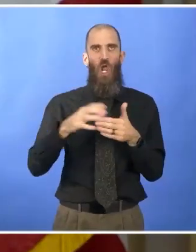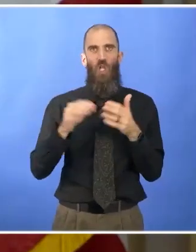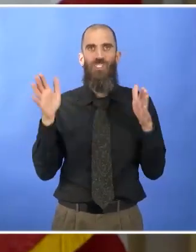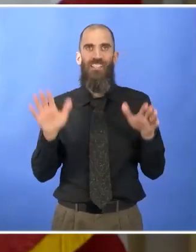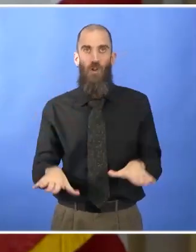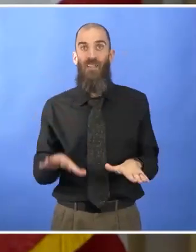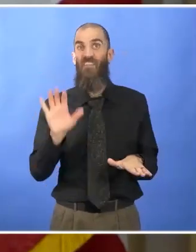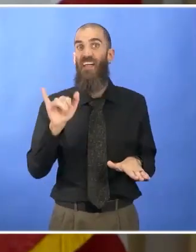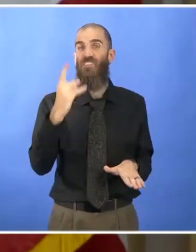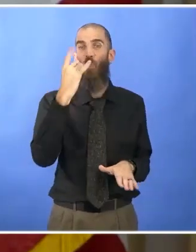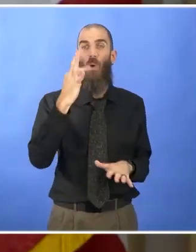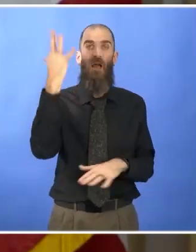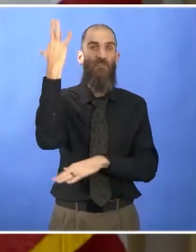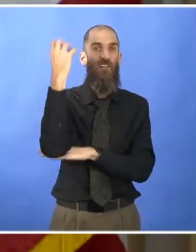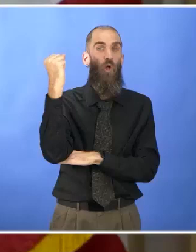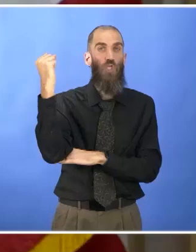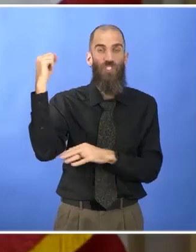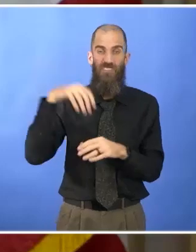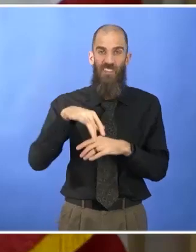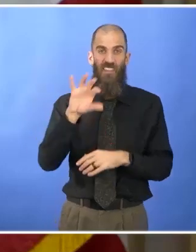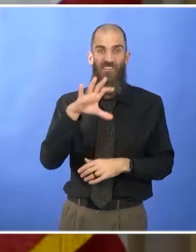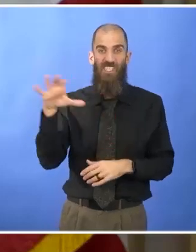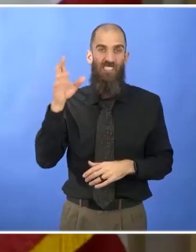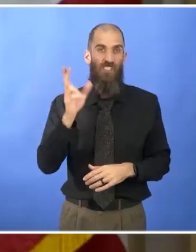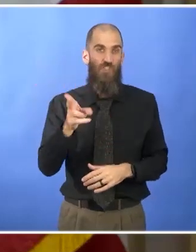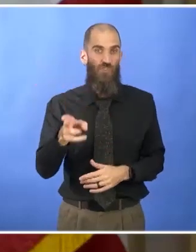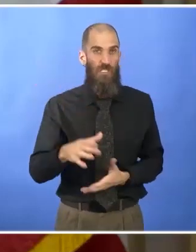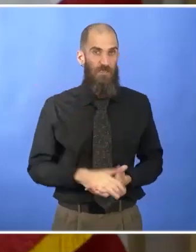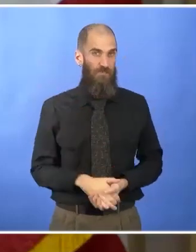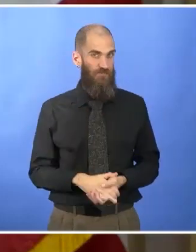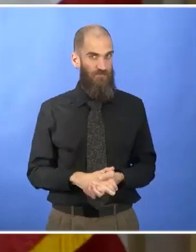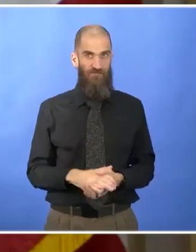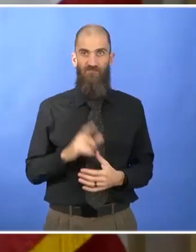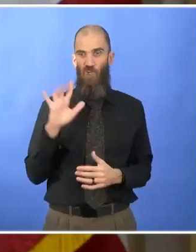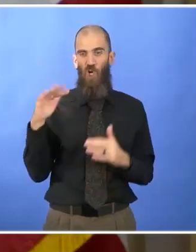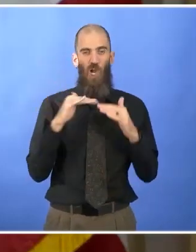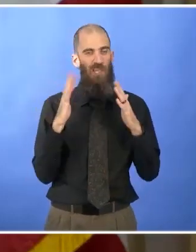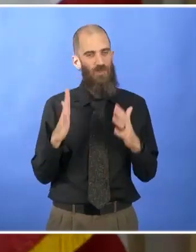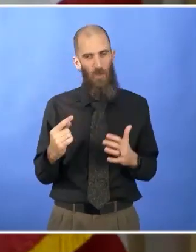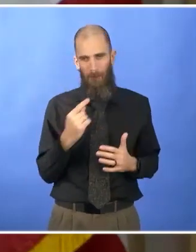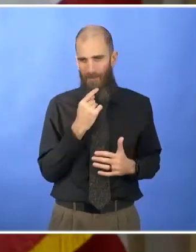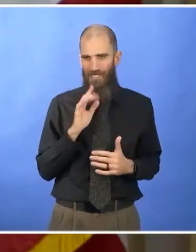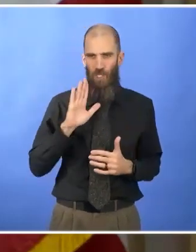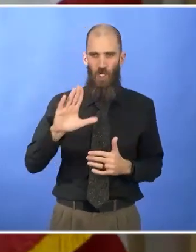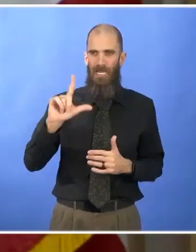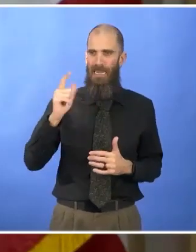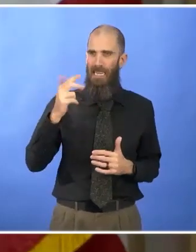HER COLLEAGUES ARE GOING TO MISS HER LEGENDARY DRY WIT.